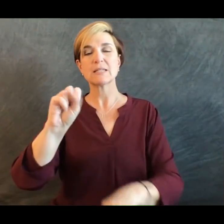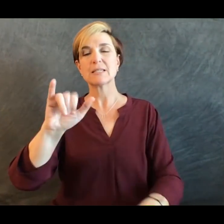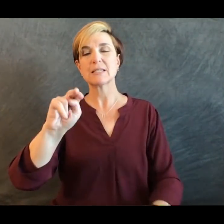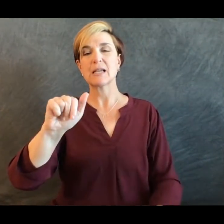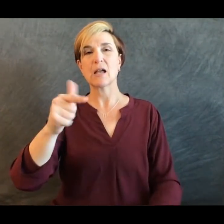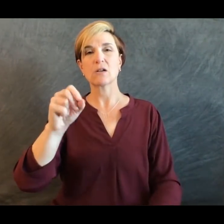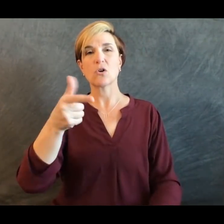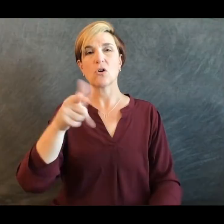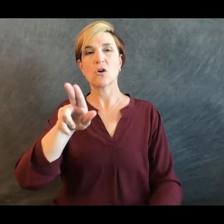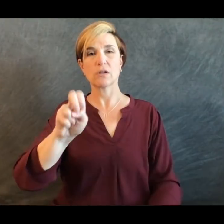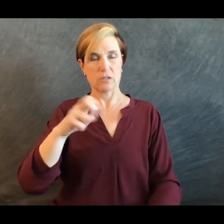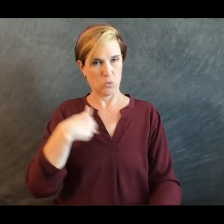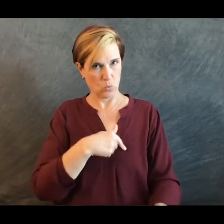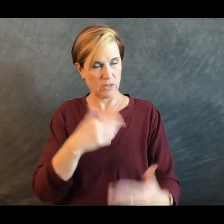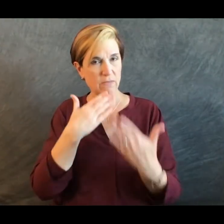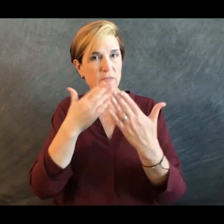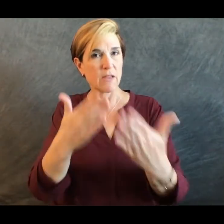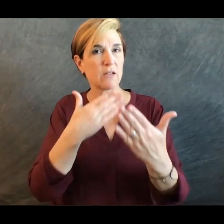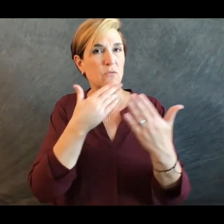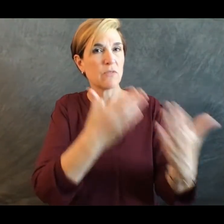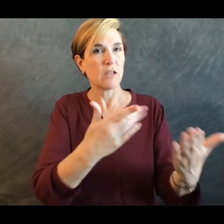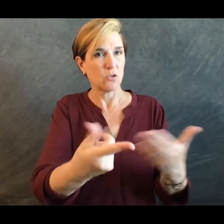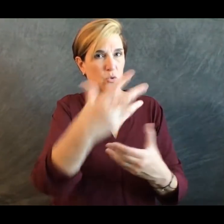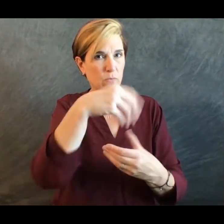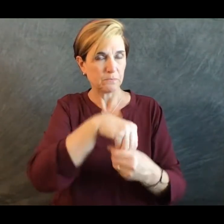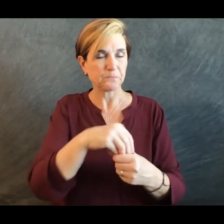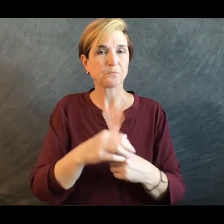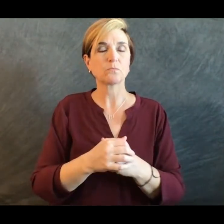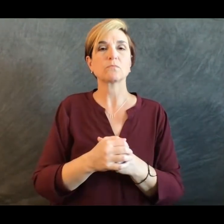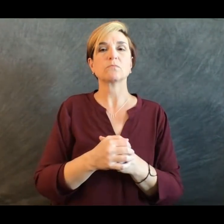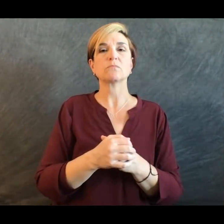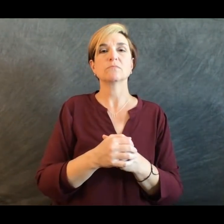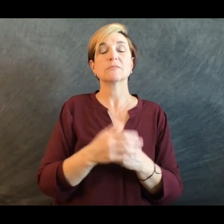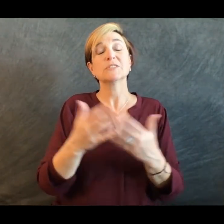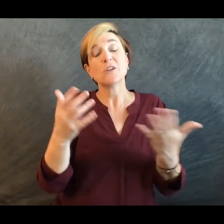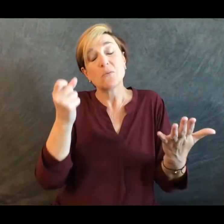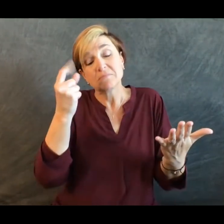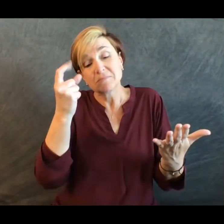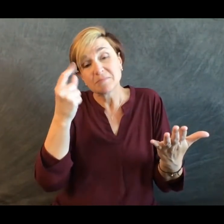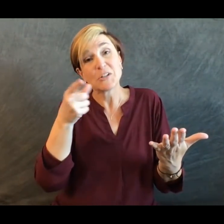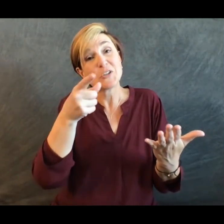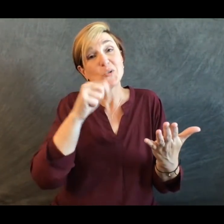remind you that even if you're not in the pew this Easter Sunday if you are